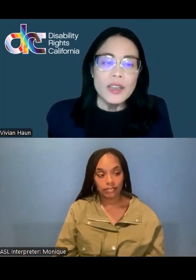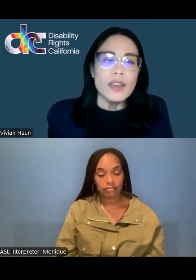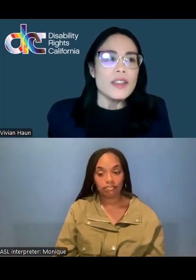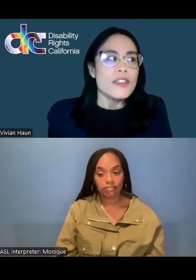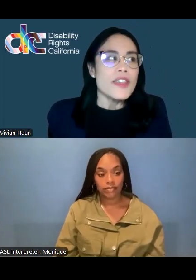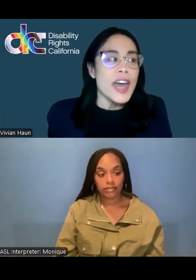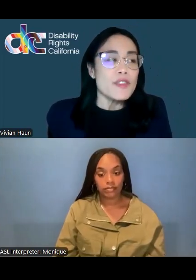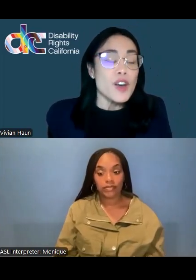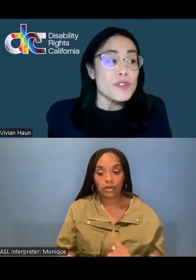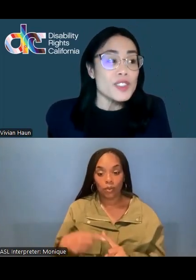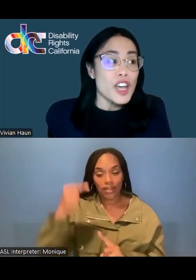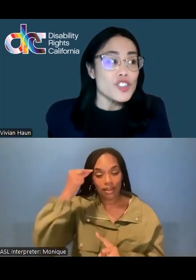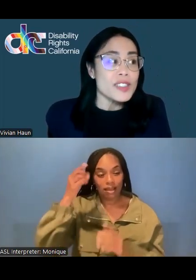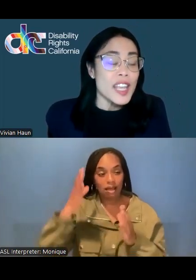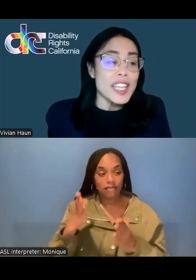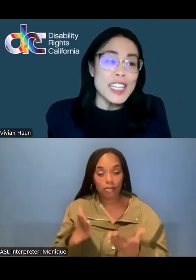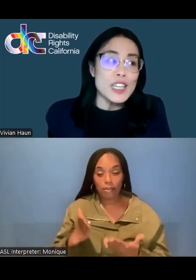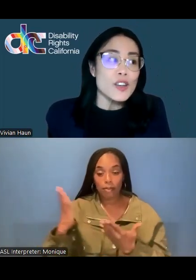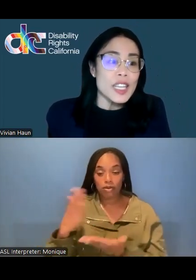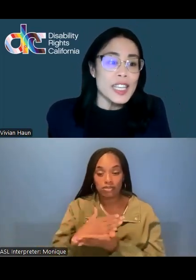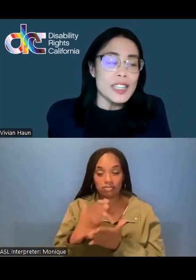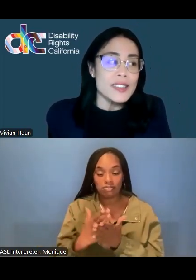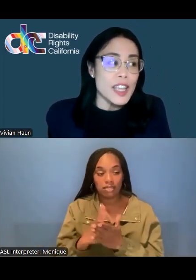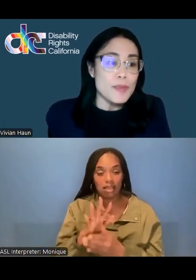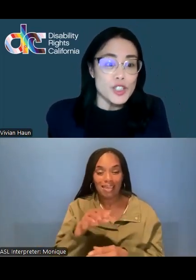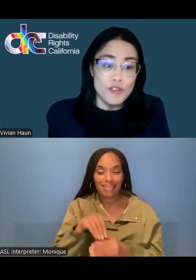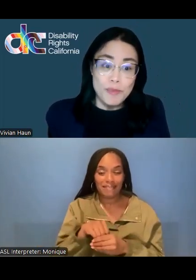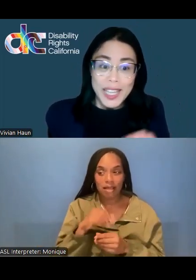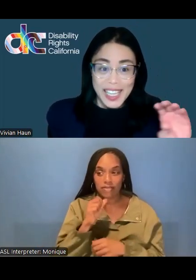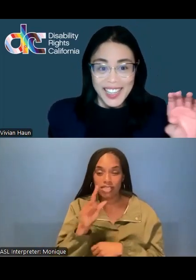and that involves not just saying, here is a bunch of money